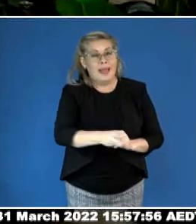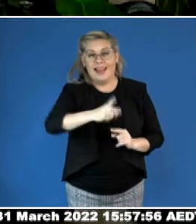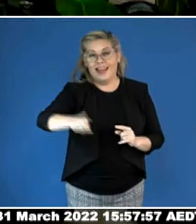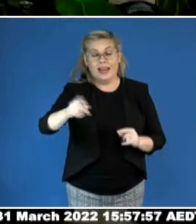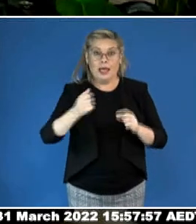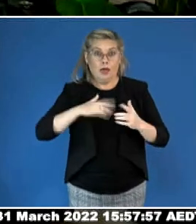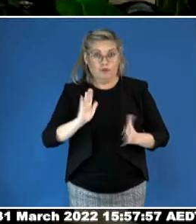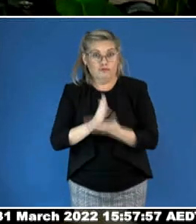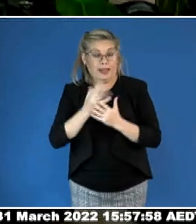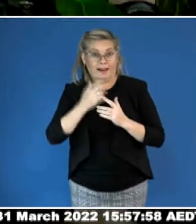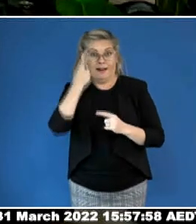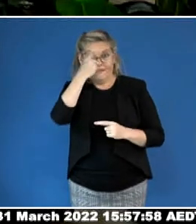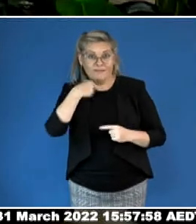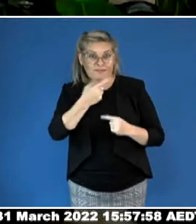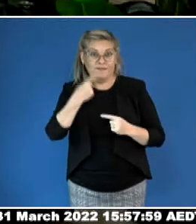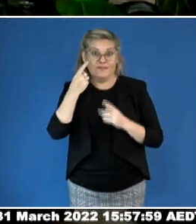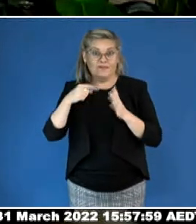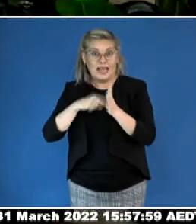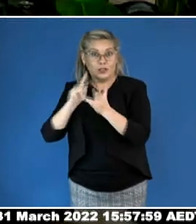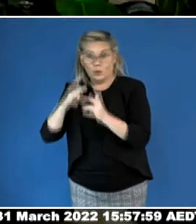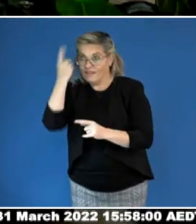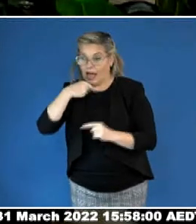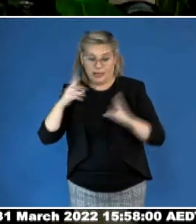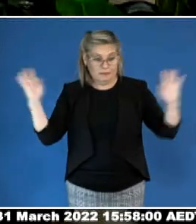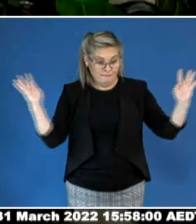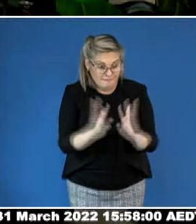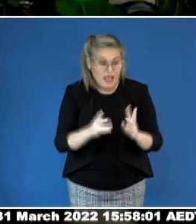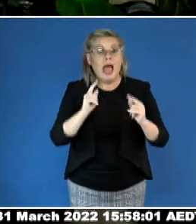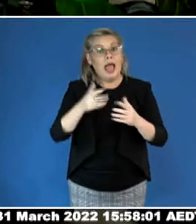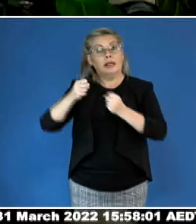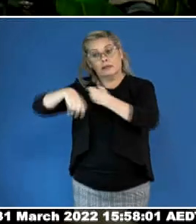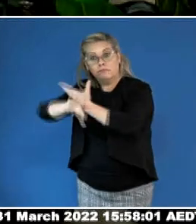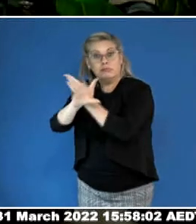process we have uncovered the most difficult stories we have heard, autistic women and